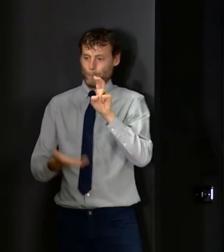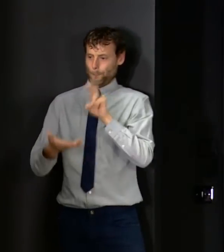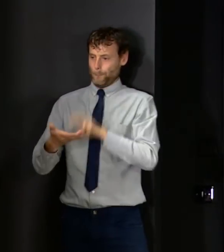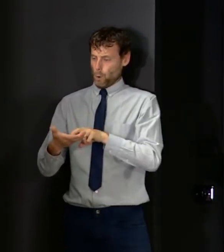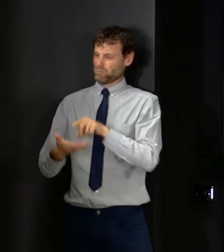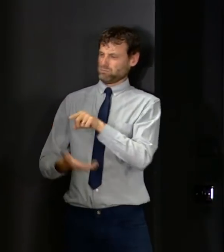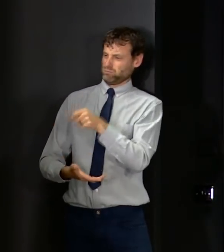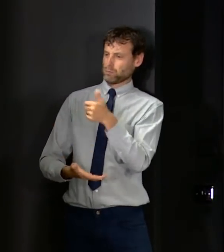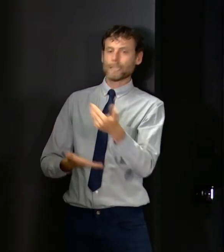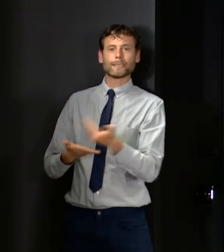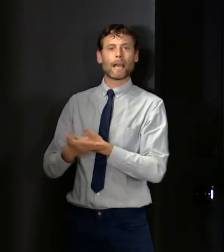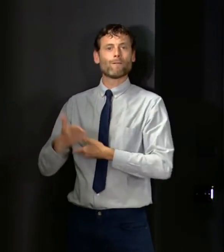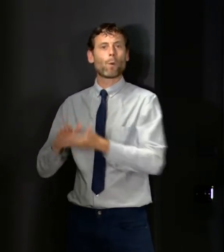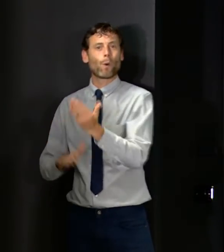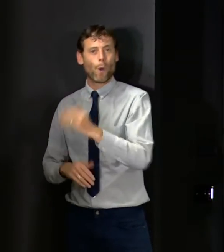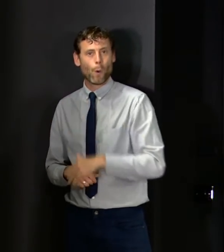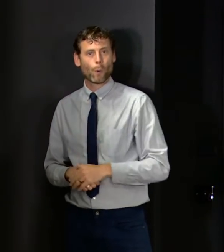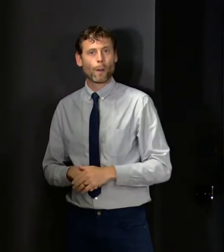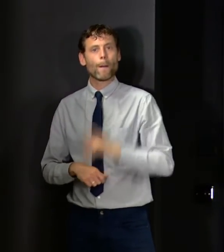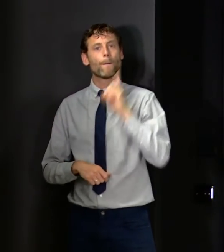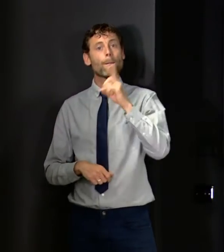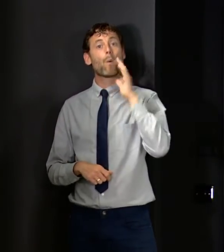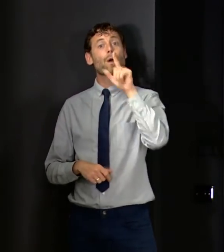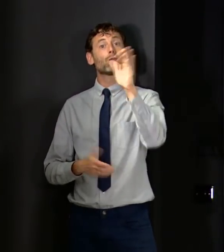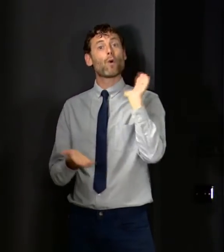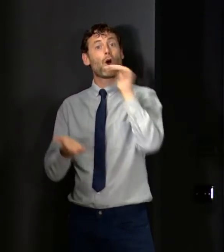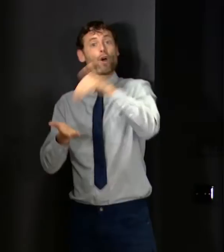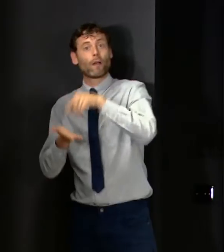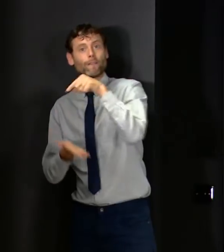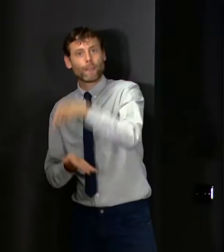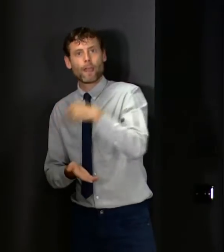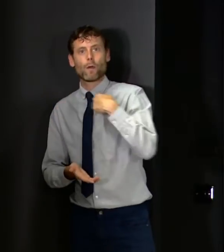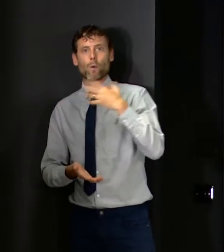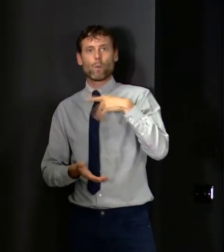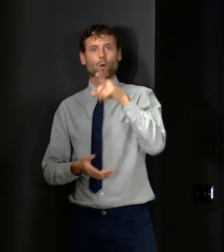to behave in a safe way when they get there. We have talked previously about the workplace